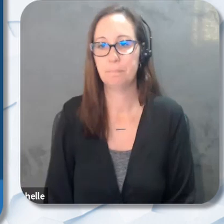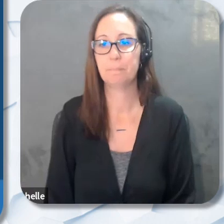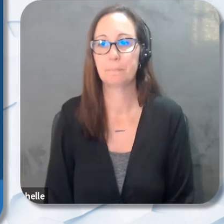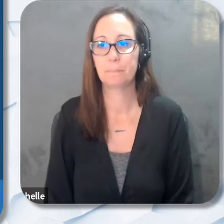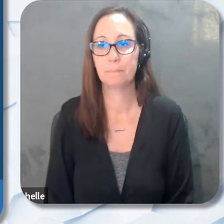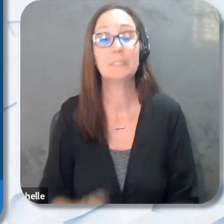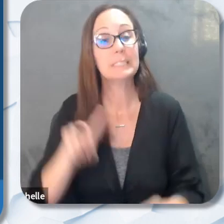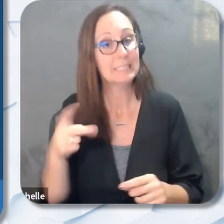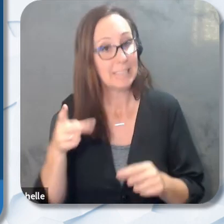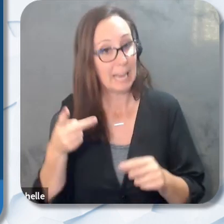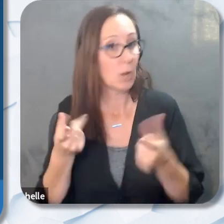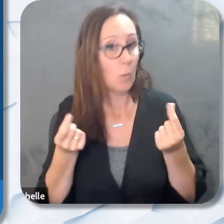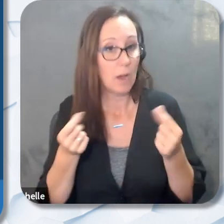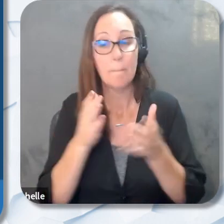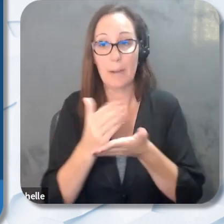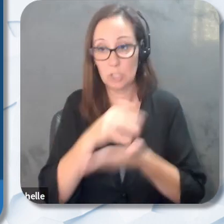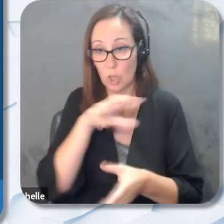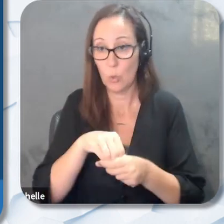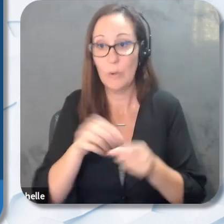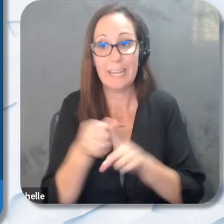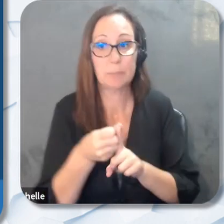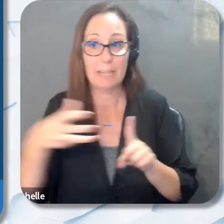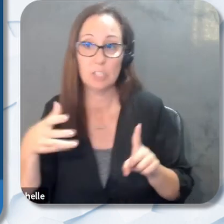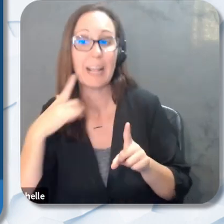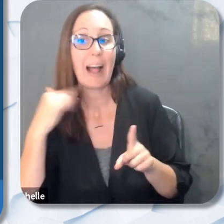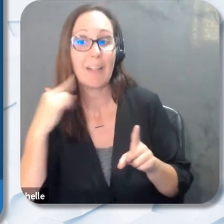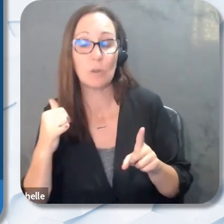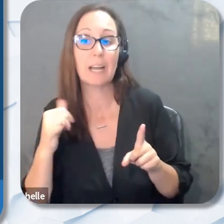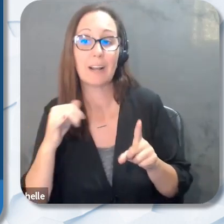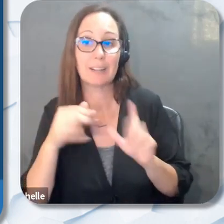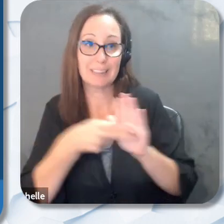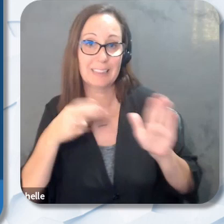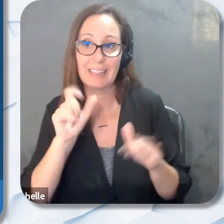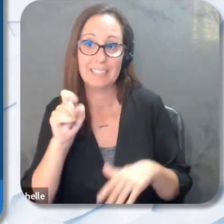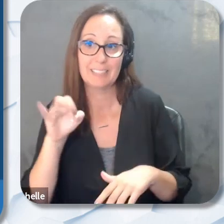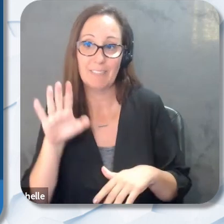Second, the budget included expansion of the California classified school employee